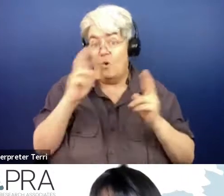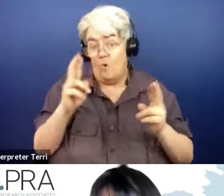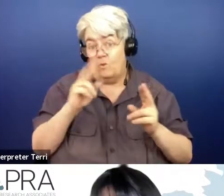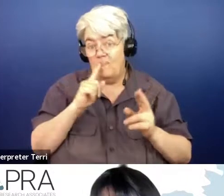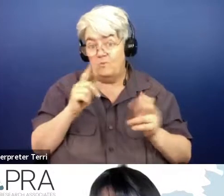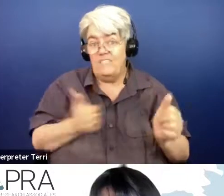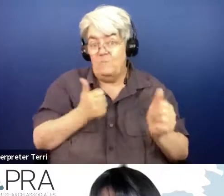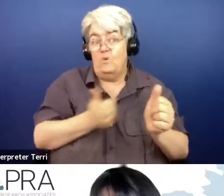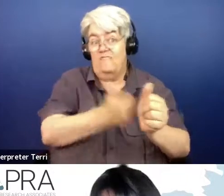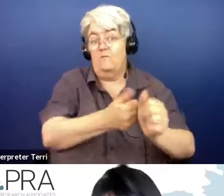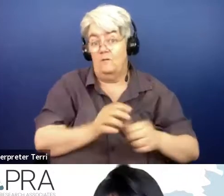I appreciate the opportunity